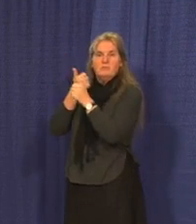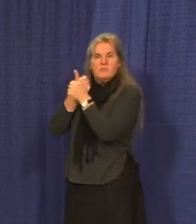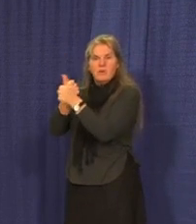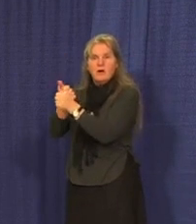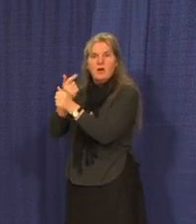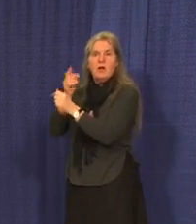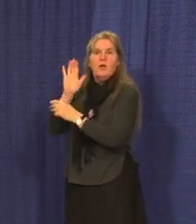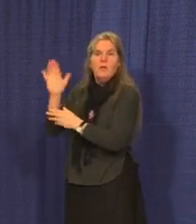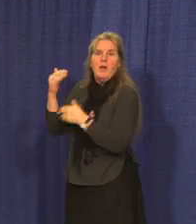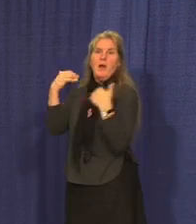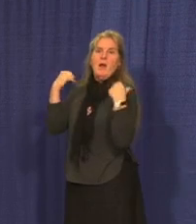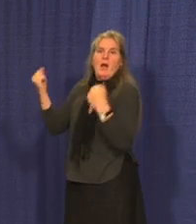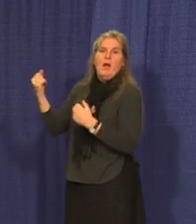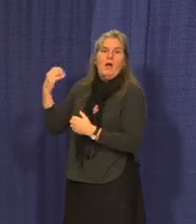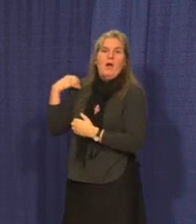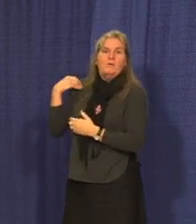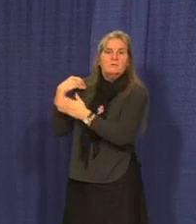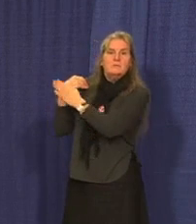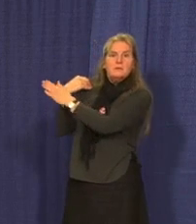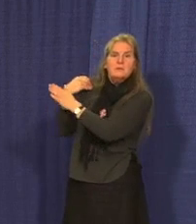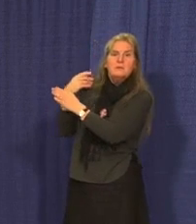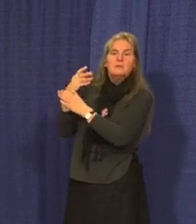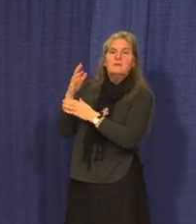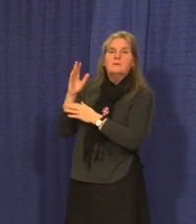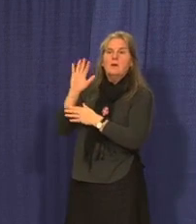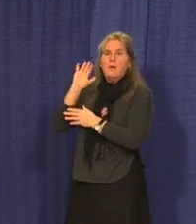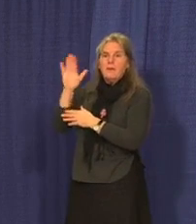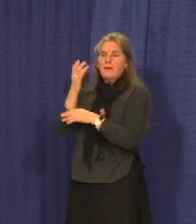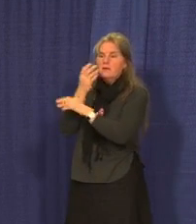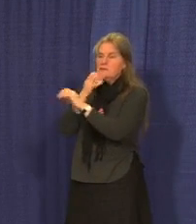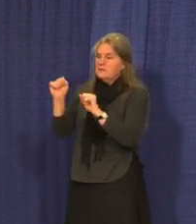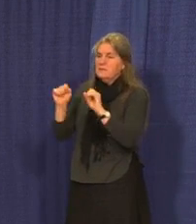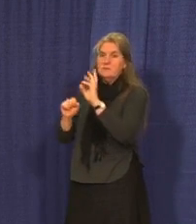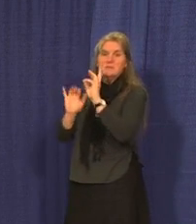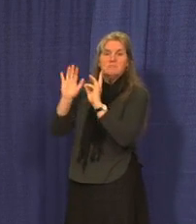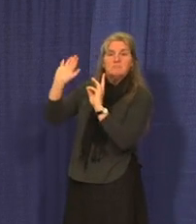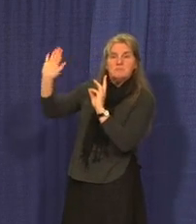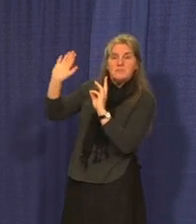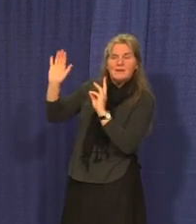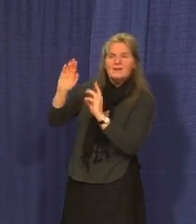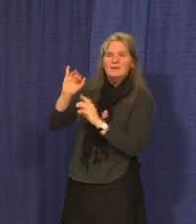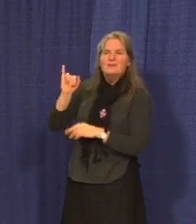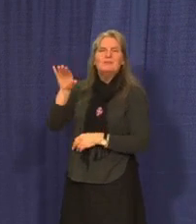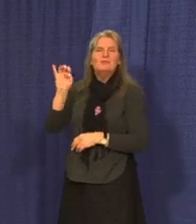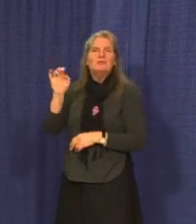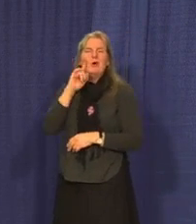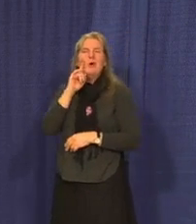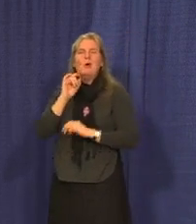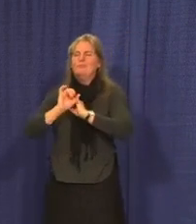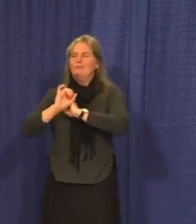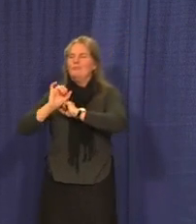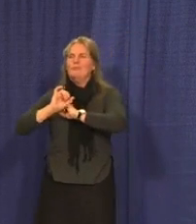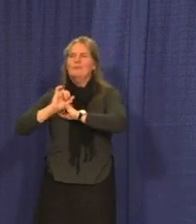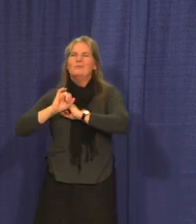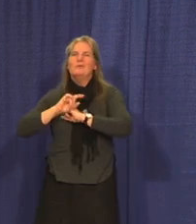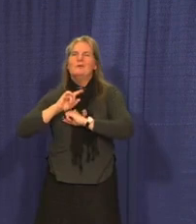by following the advice of their medical officers, having their own Safe Six.